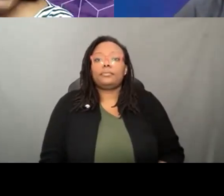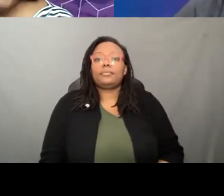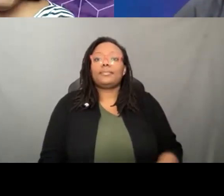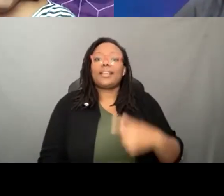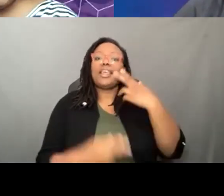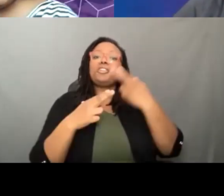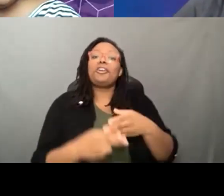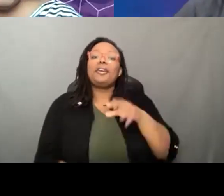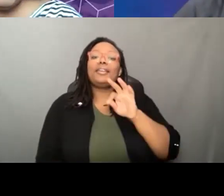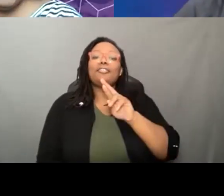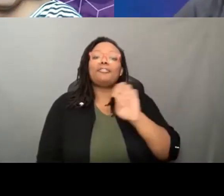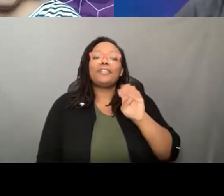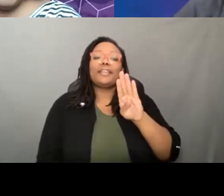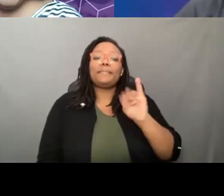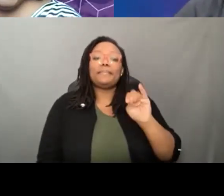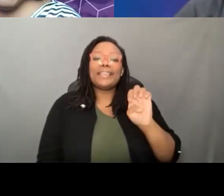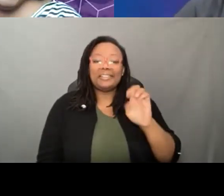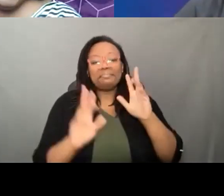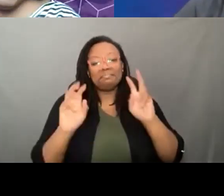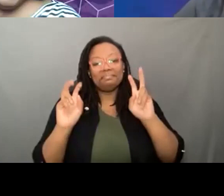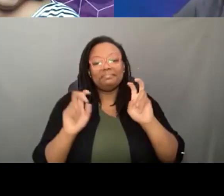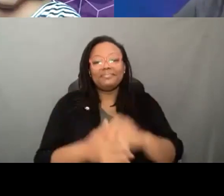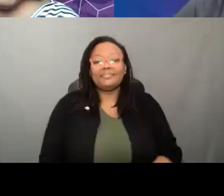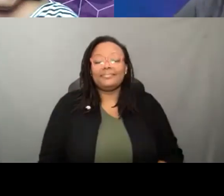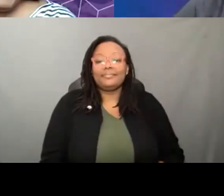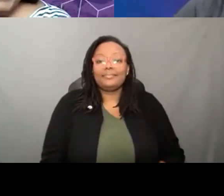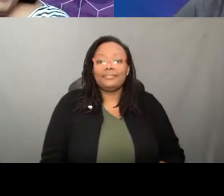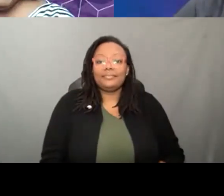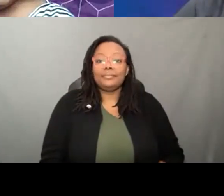Jeff Vieceli: That's right. That is the -- You can take that.